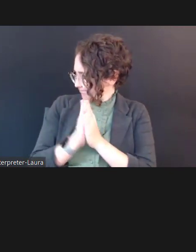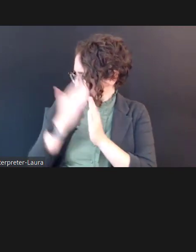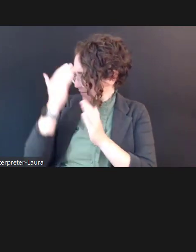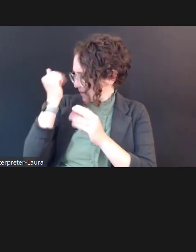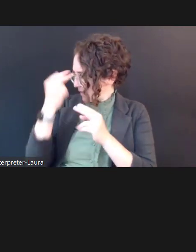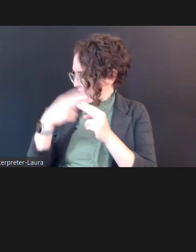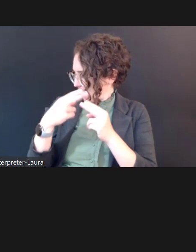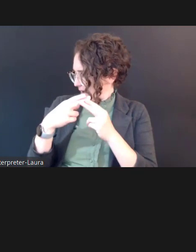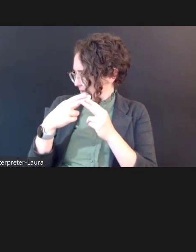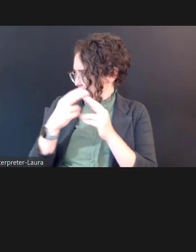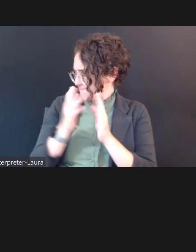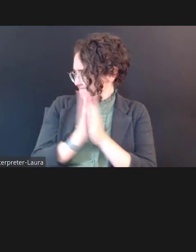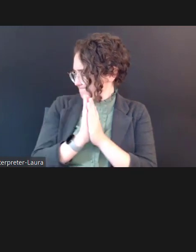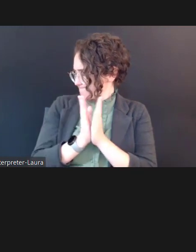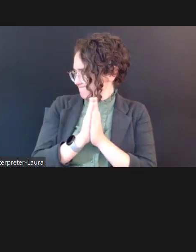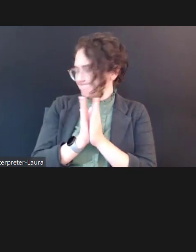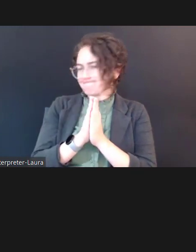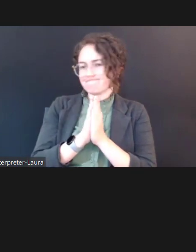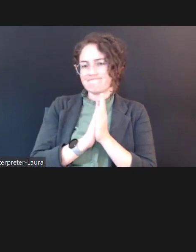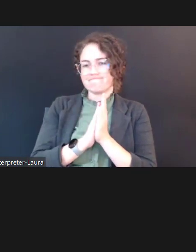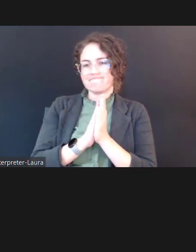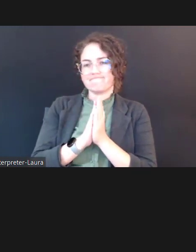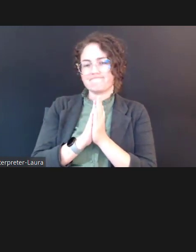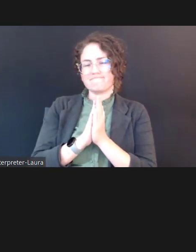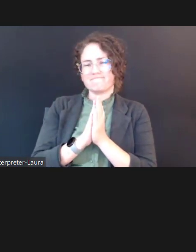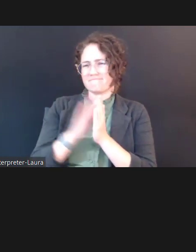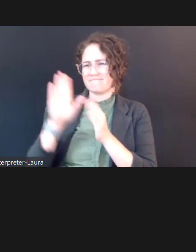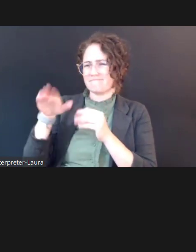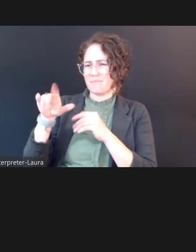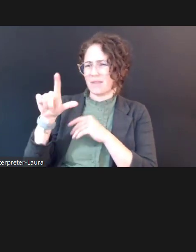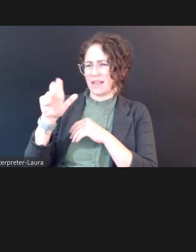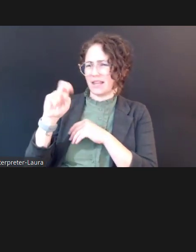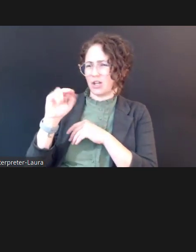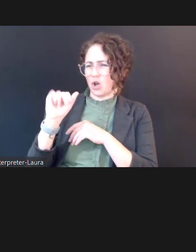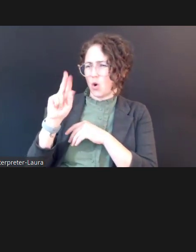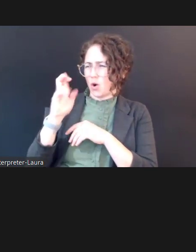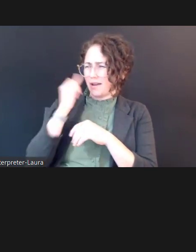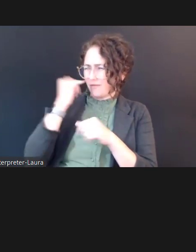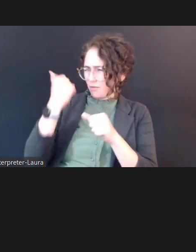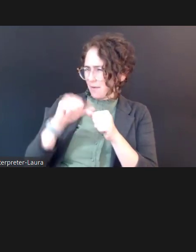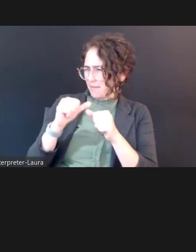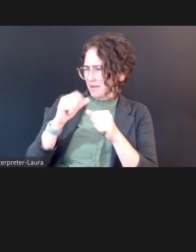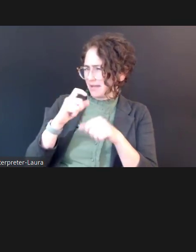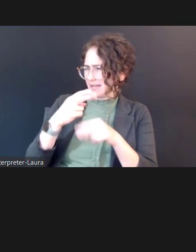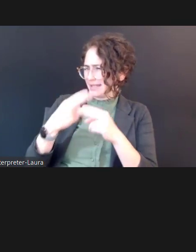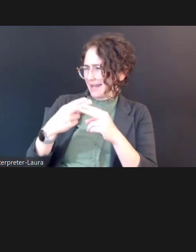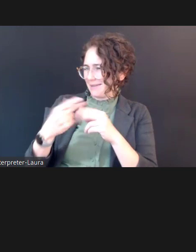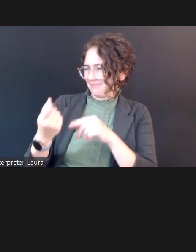Lenore, if you remember the name of it, you can text me. Our colleague Lenore is on.